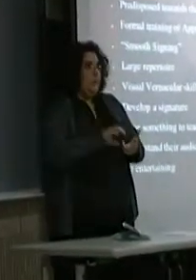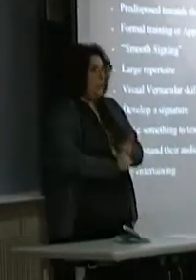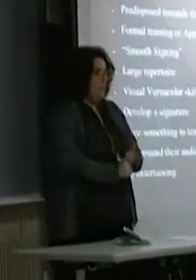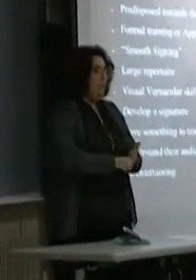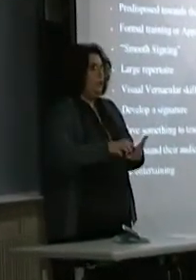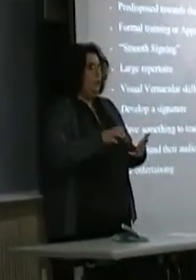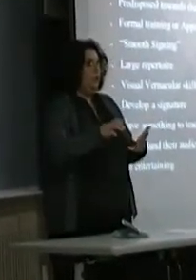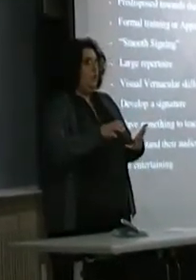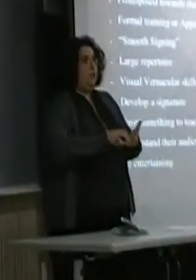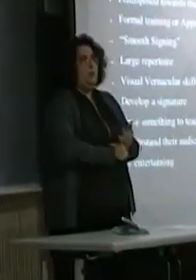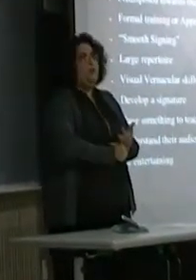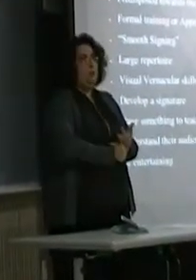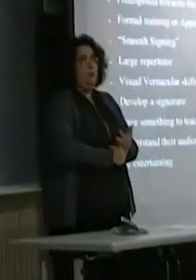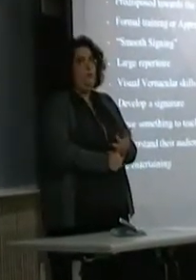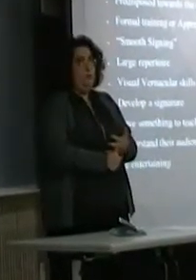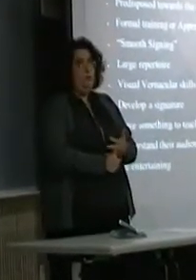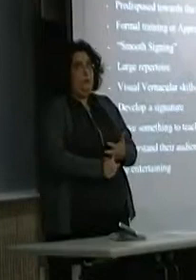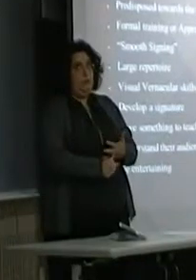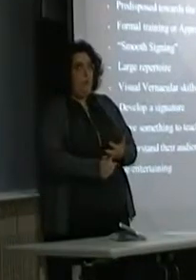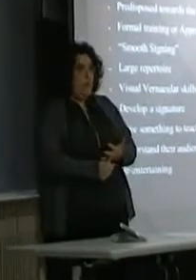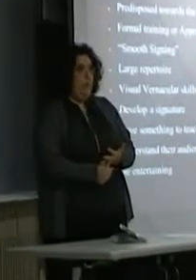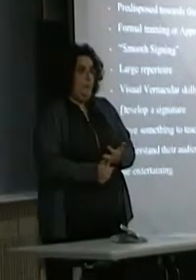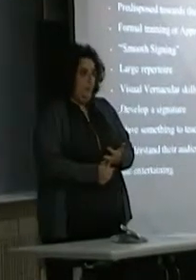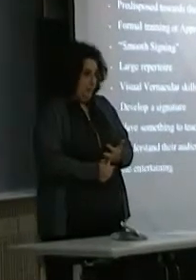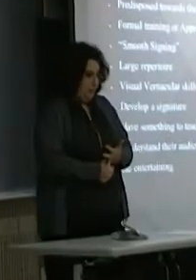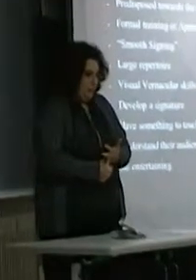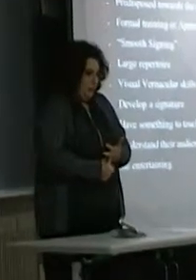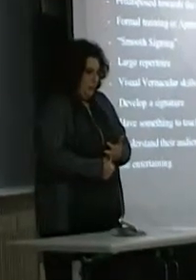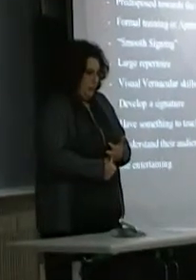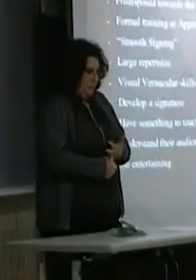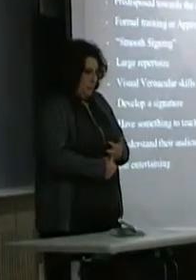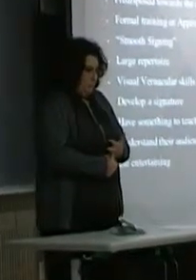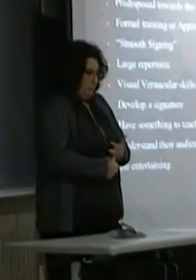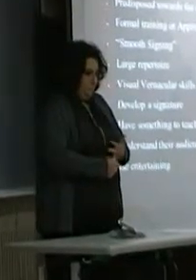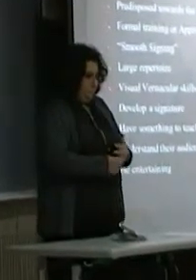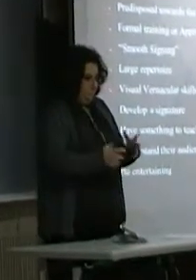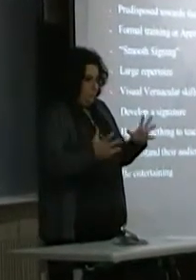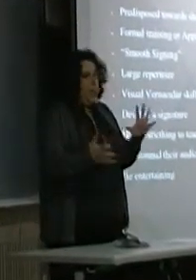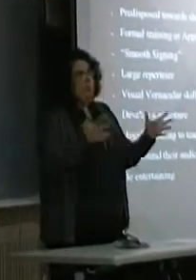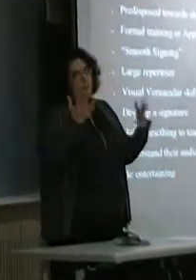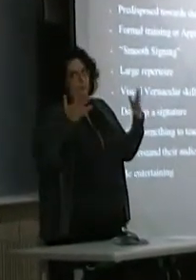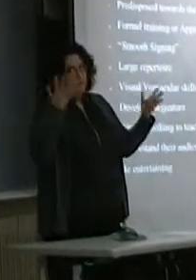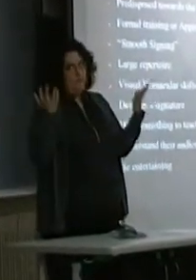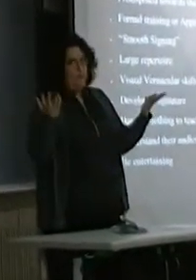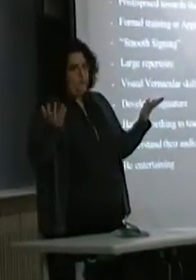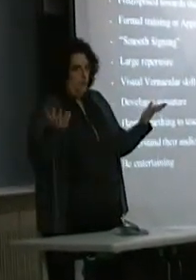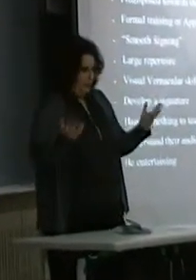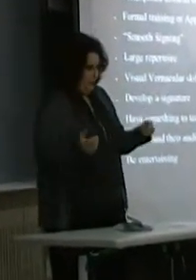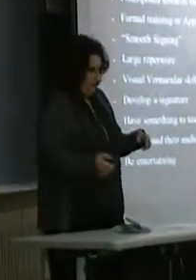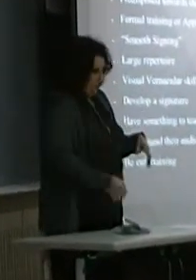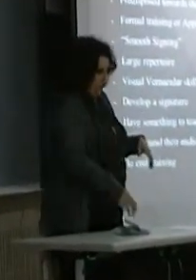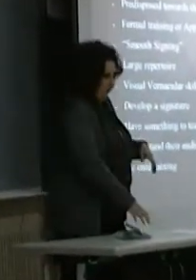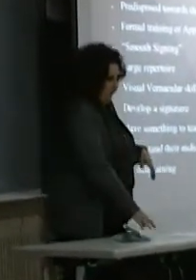hit the punch line, or completely avoid a particular topic, among other things.